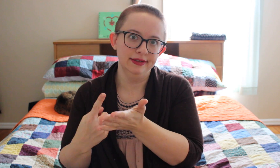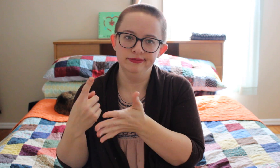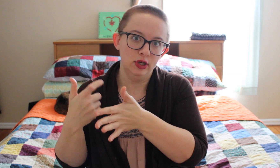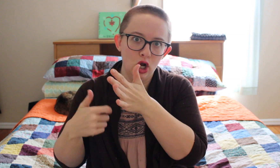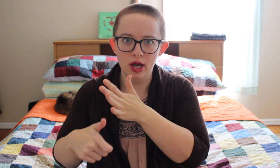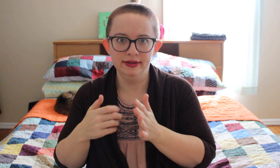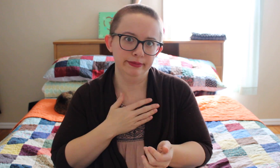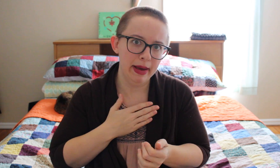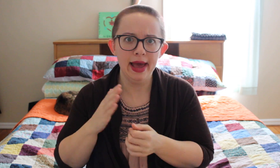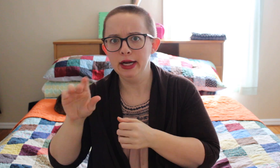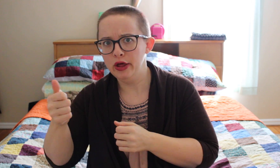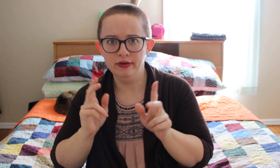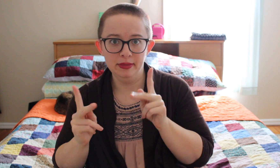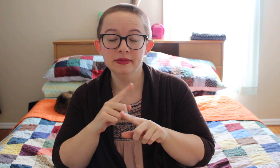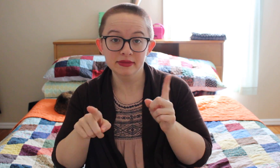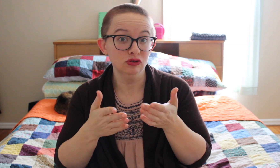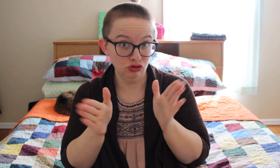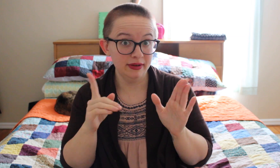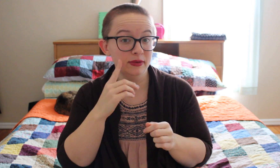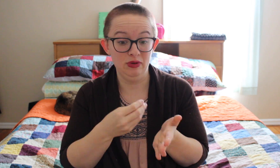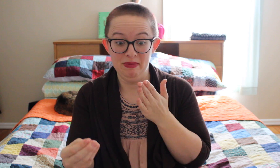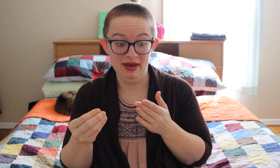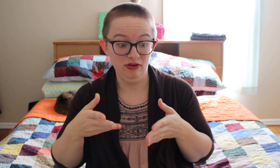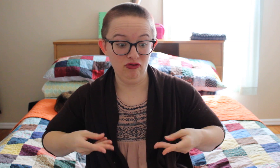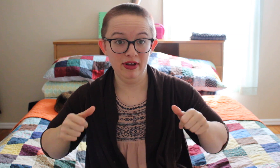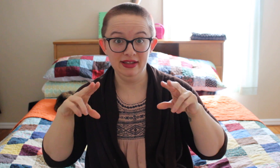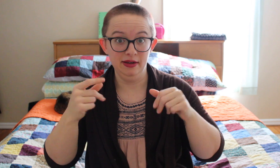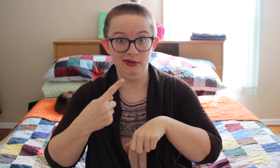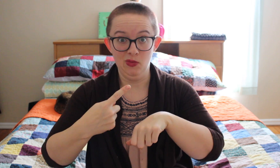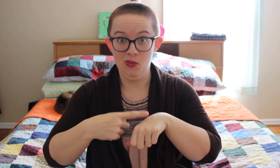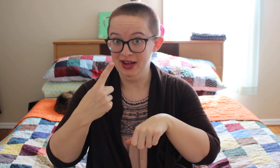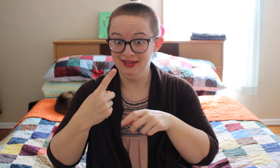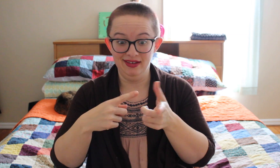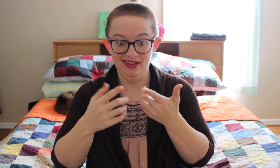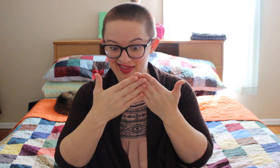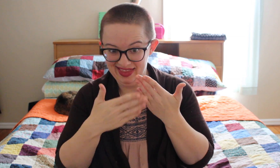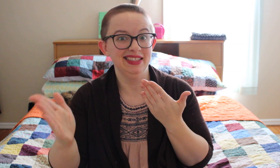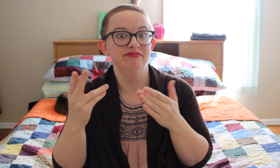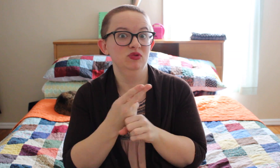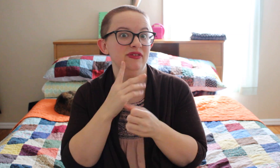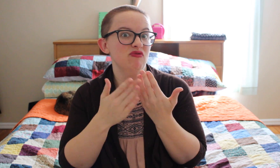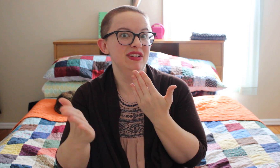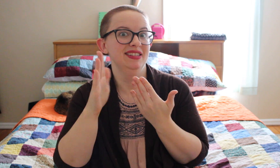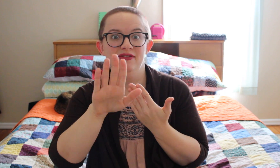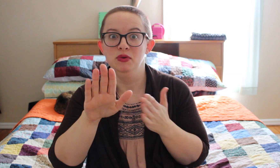talking about all of the cost of what mine costs and all of that in general. But you just you save so much you buy the diapers once and that's it.